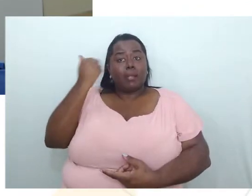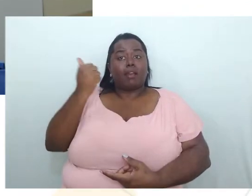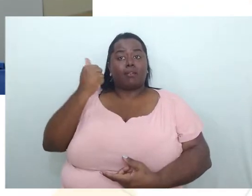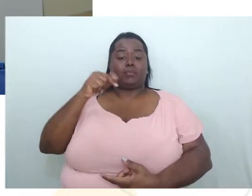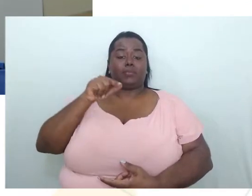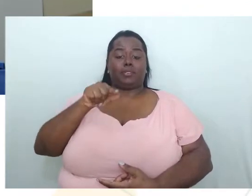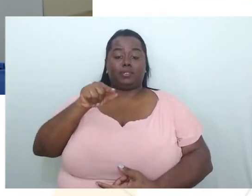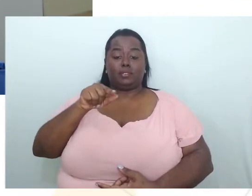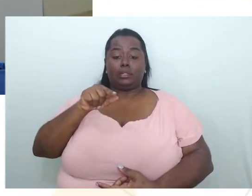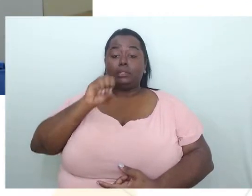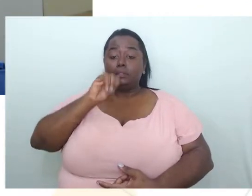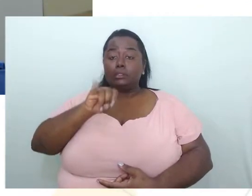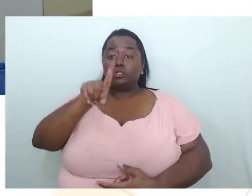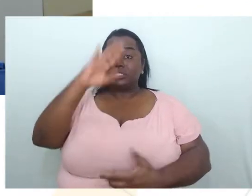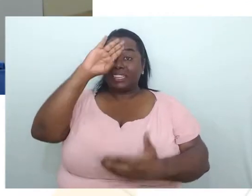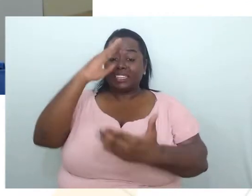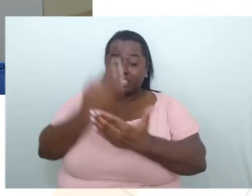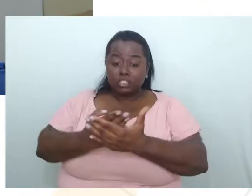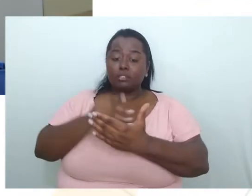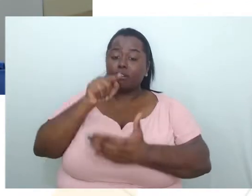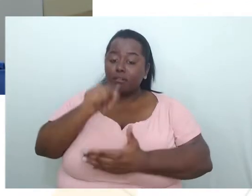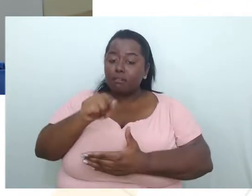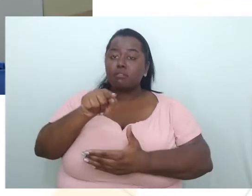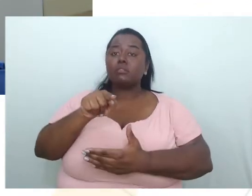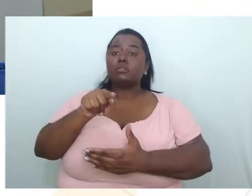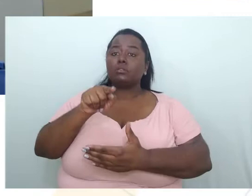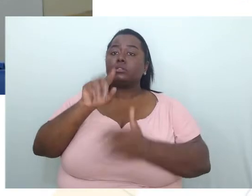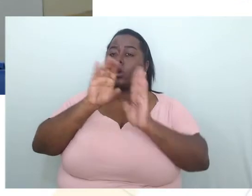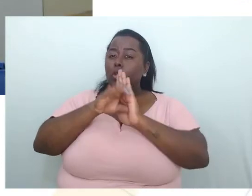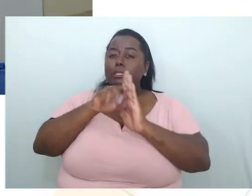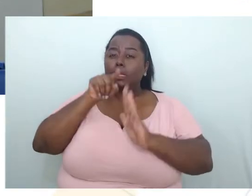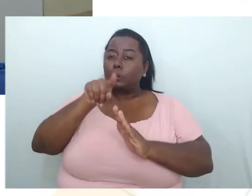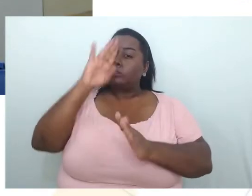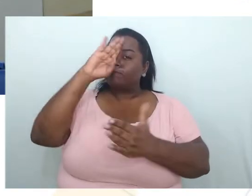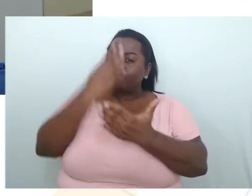if you believe in that, if you believe in that concept, this is why